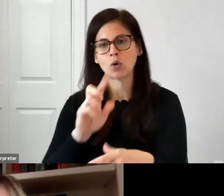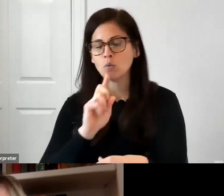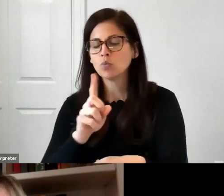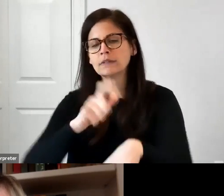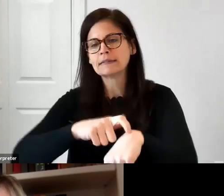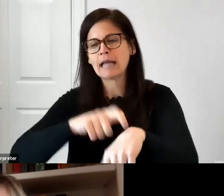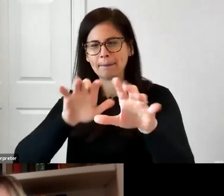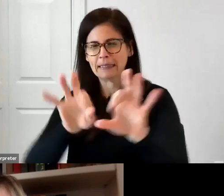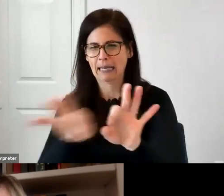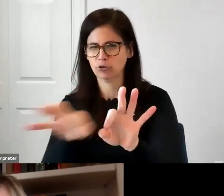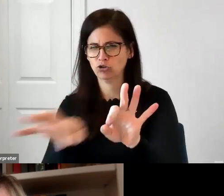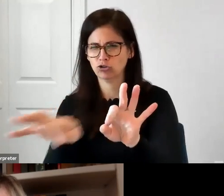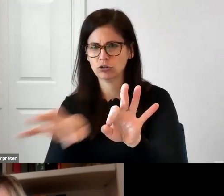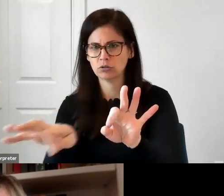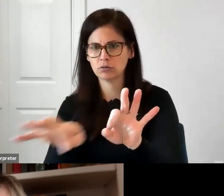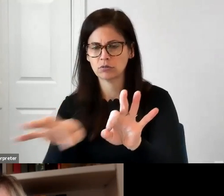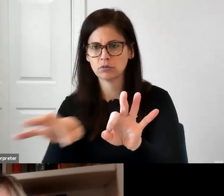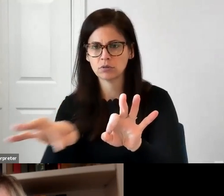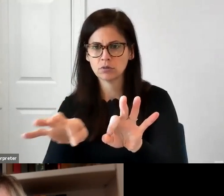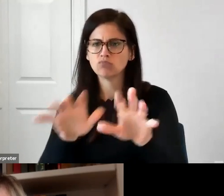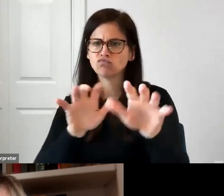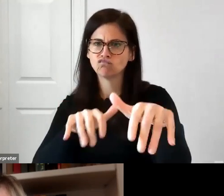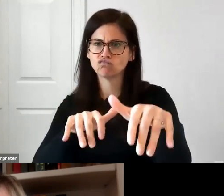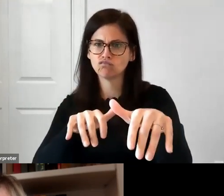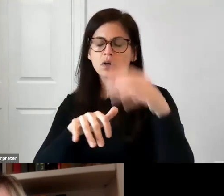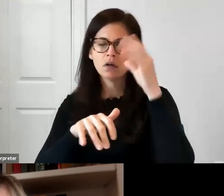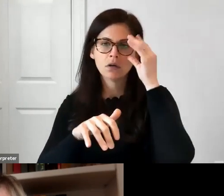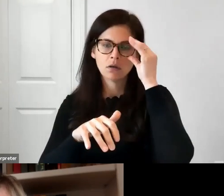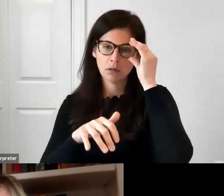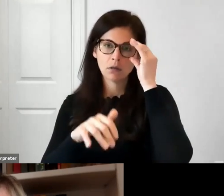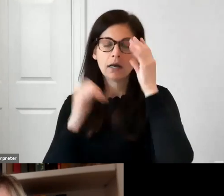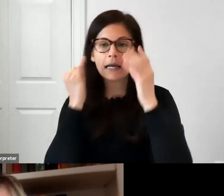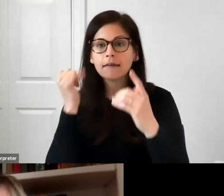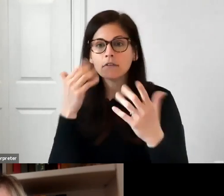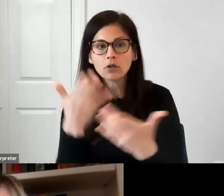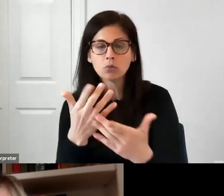So that if you are in a place where you prefer to read,